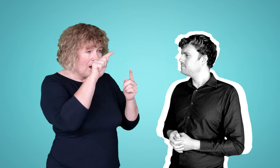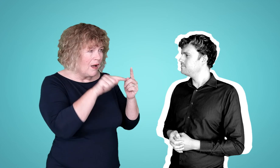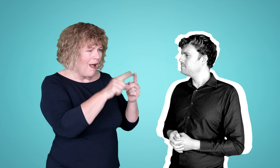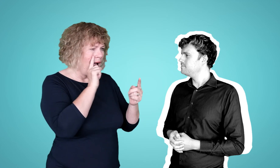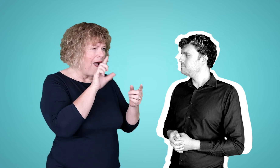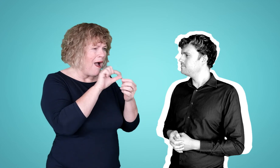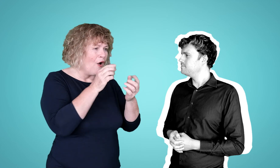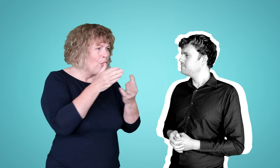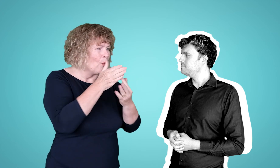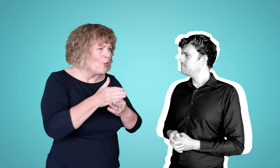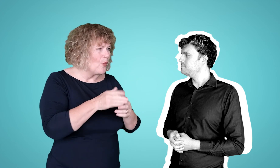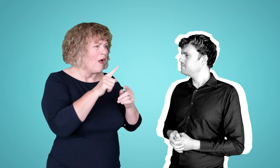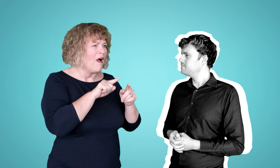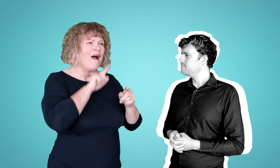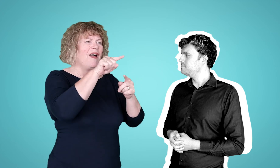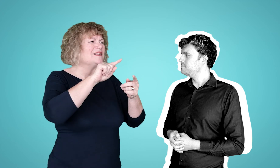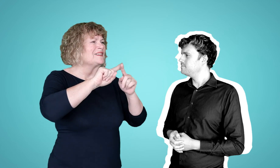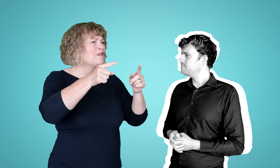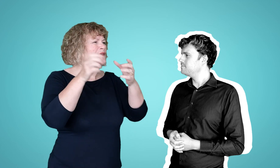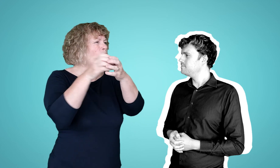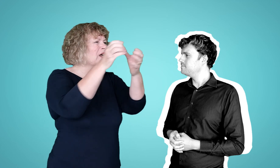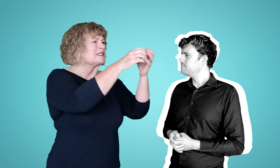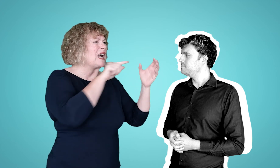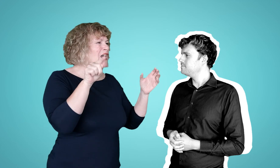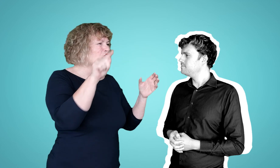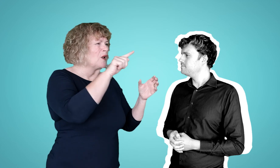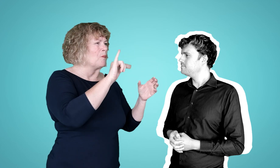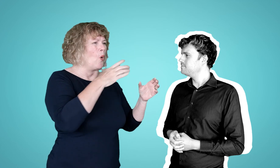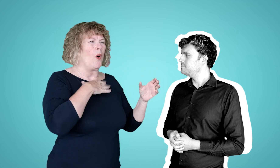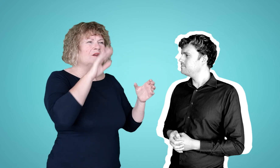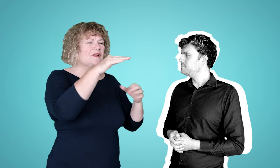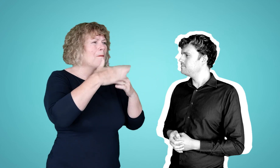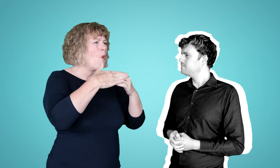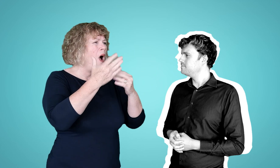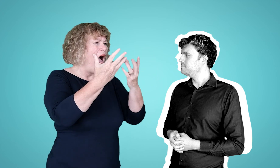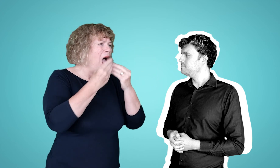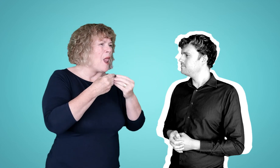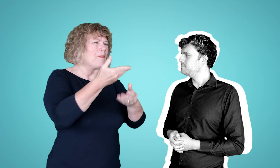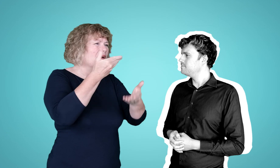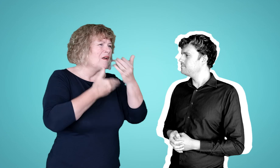There are links to external organizations for additional help